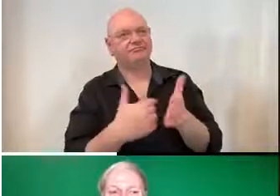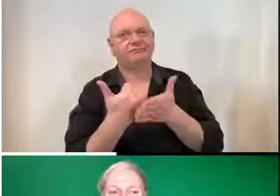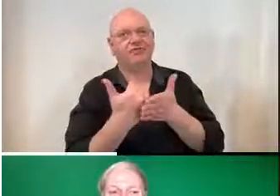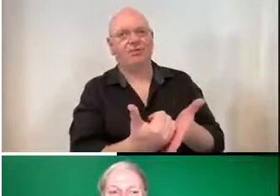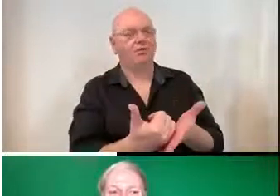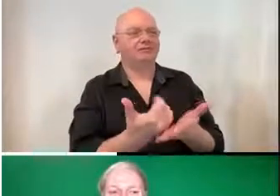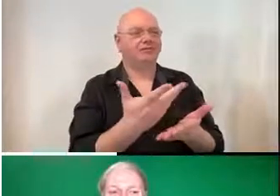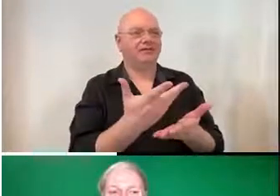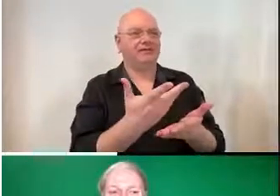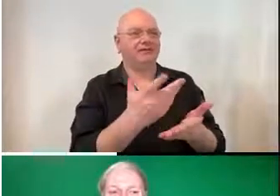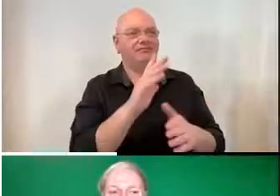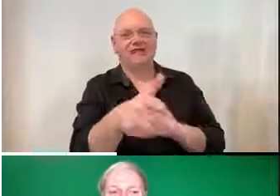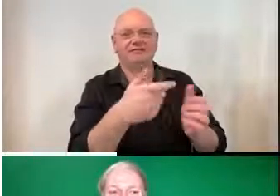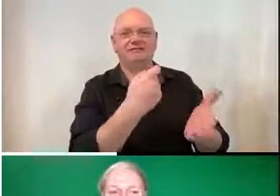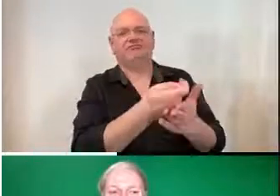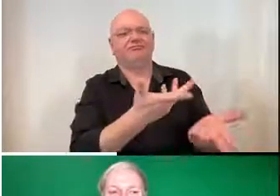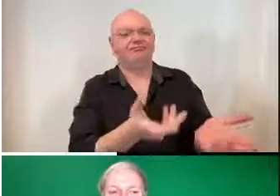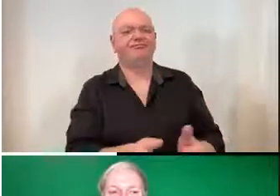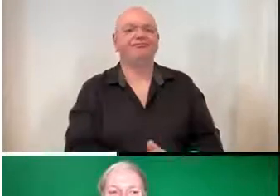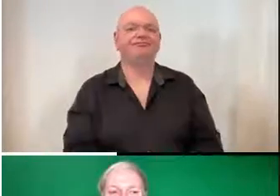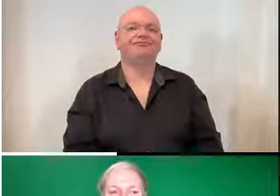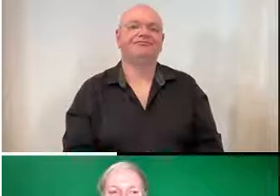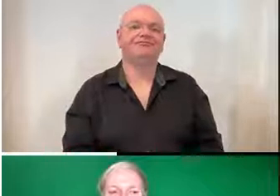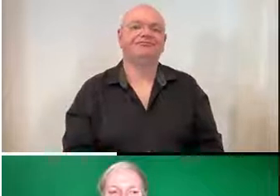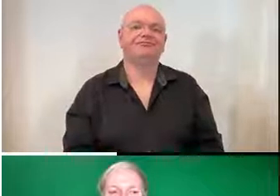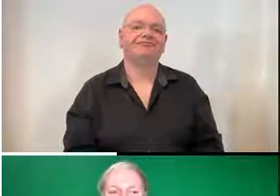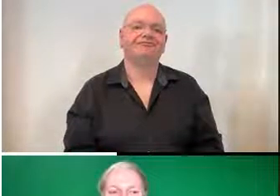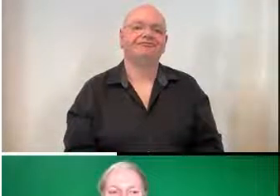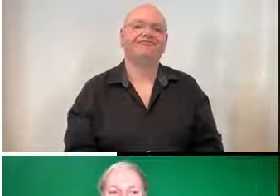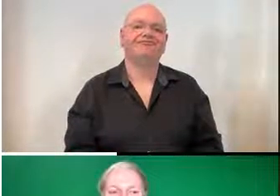thing to reflect on. Finally, we worked with our long-term collaborators PRD